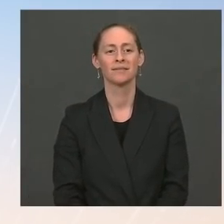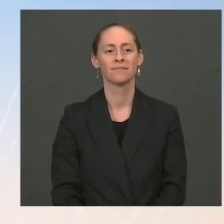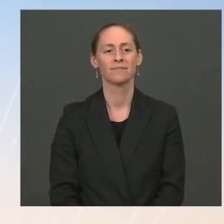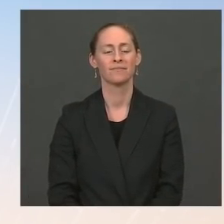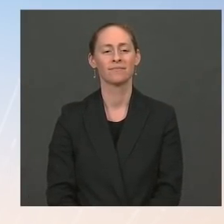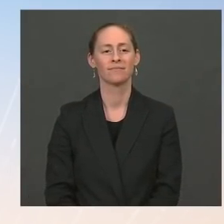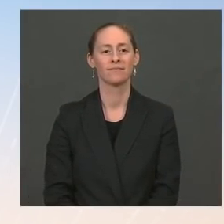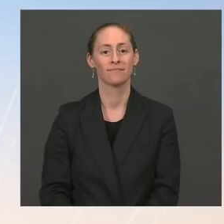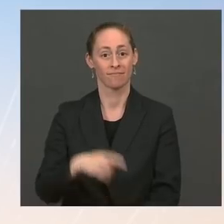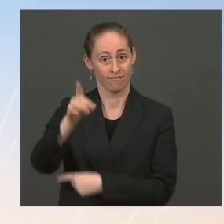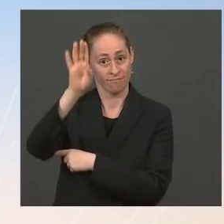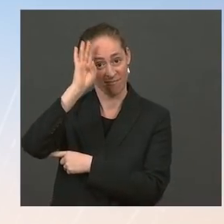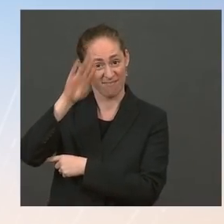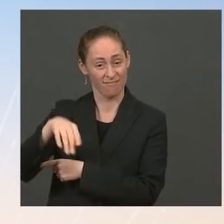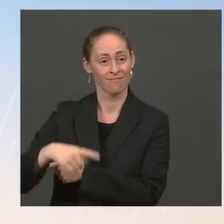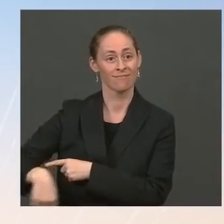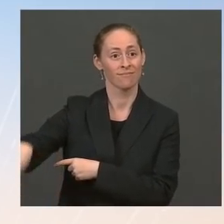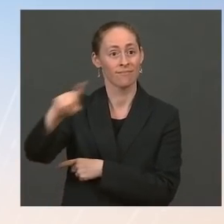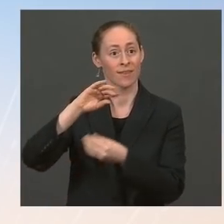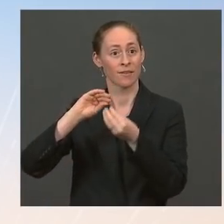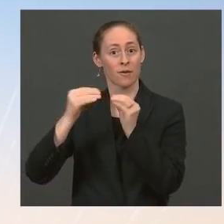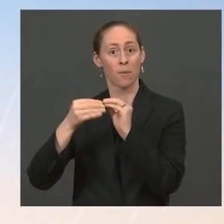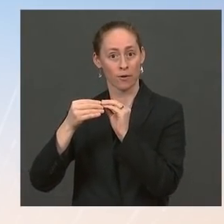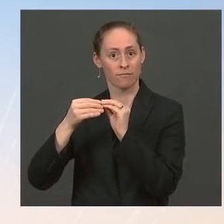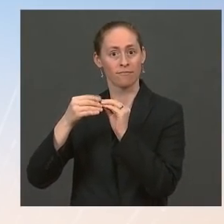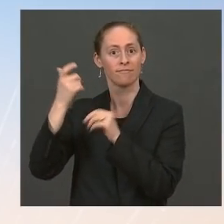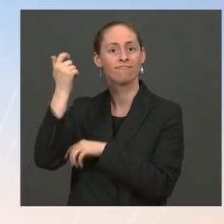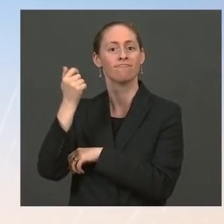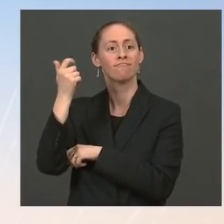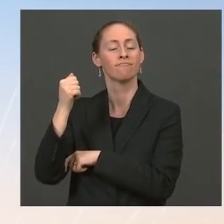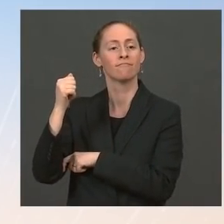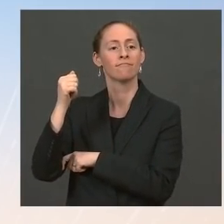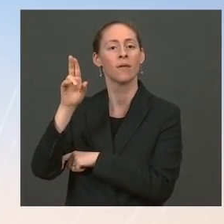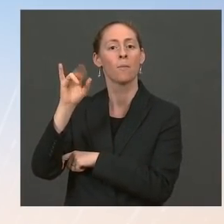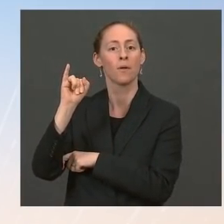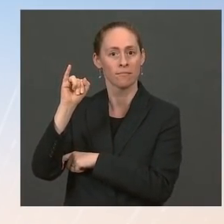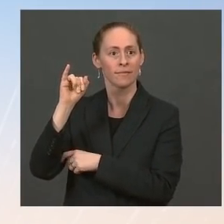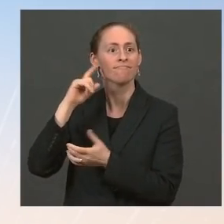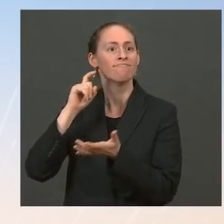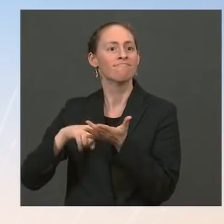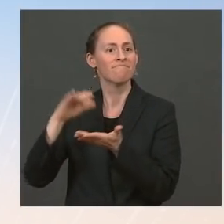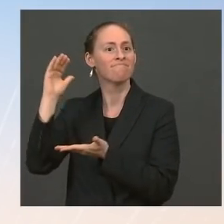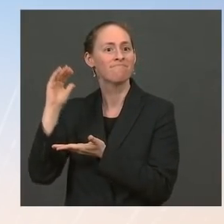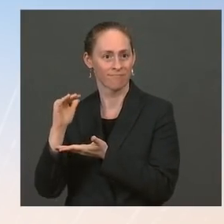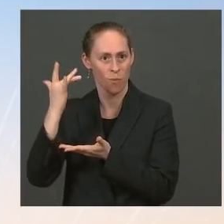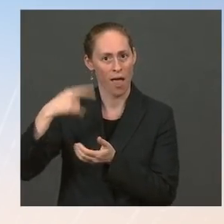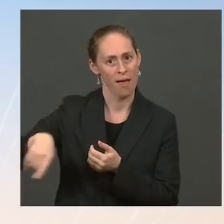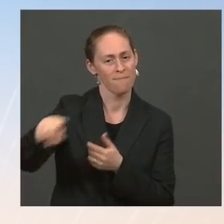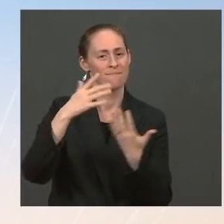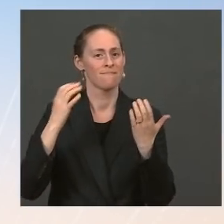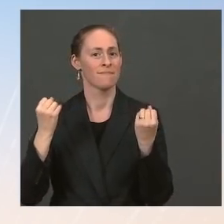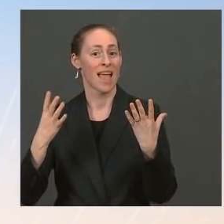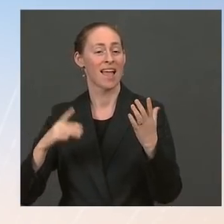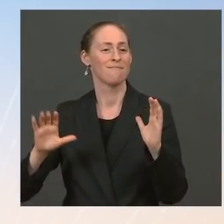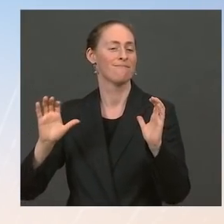are another welcome sign of our economy's strength as Americans get back to work. As of this morning, we've had seven consecutive weeks